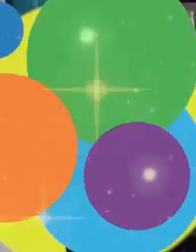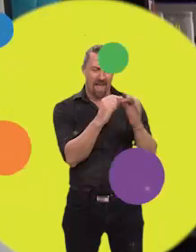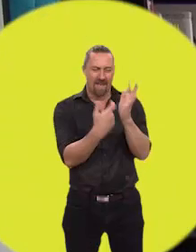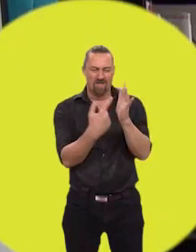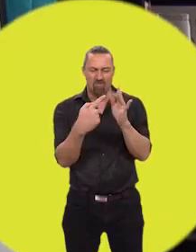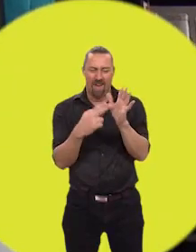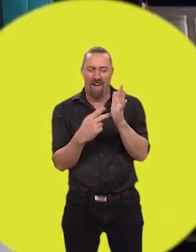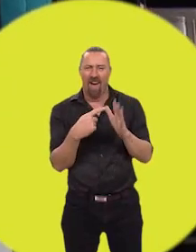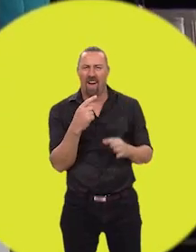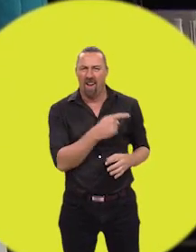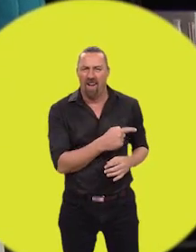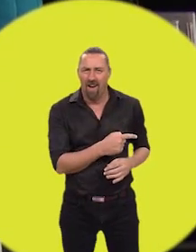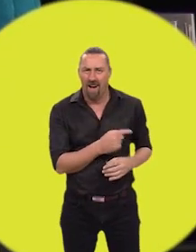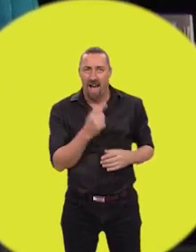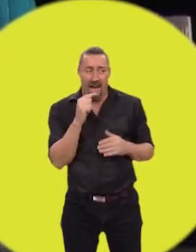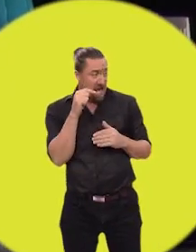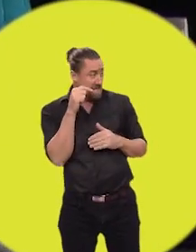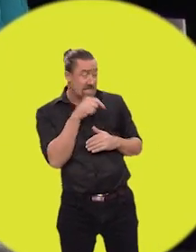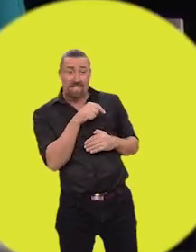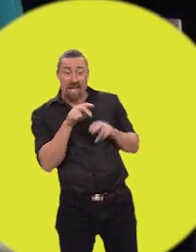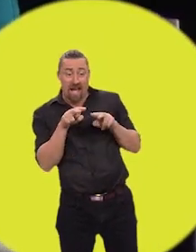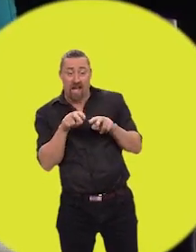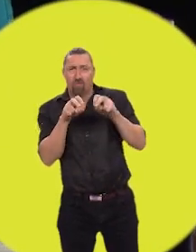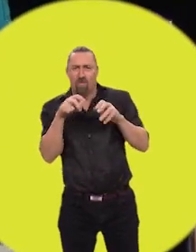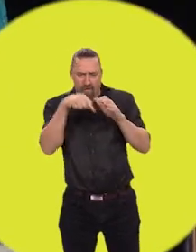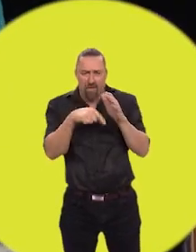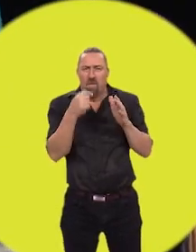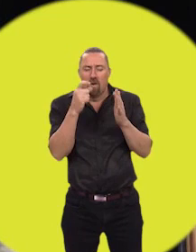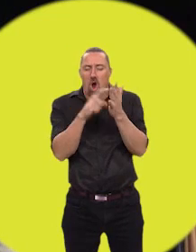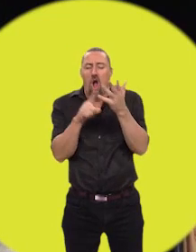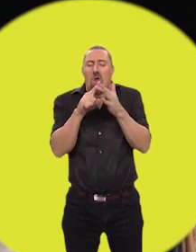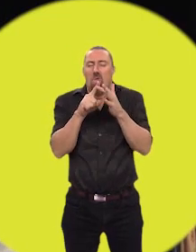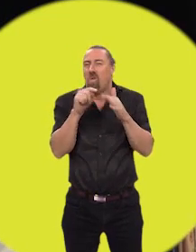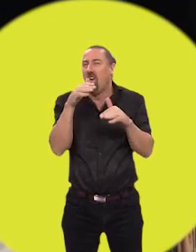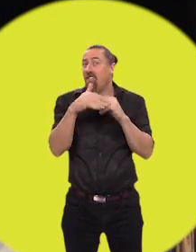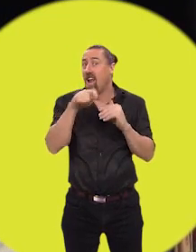Thanks Briana. Inside this little kangaroo is a clue about our next story.